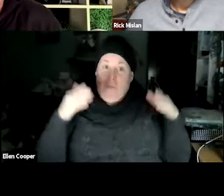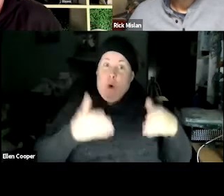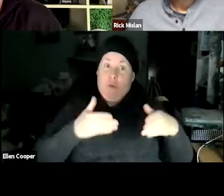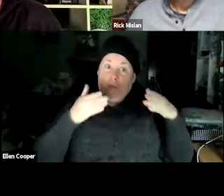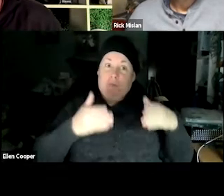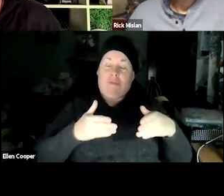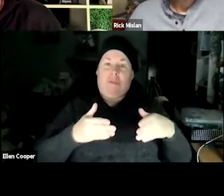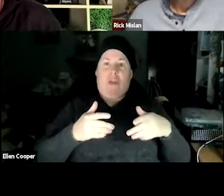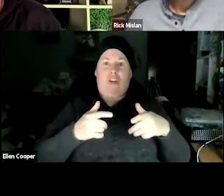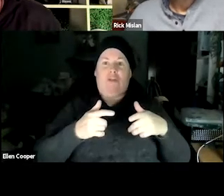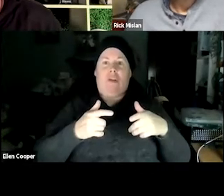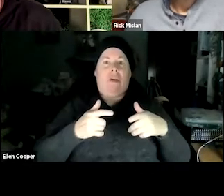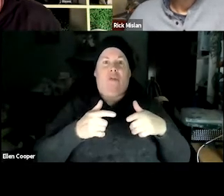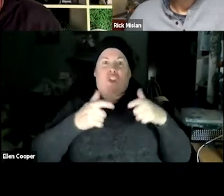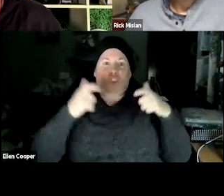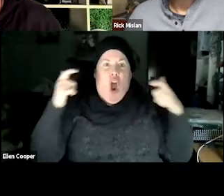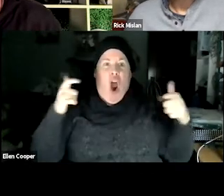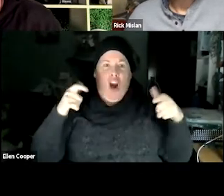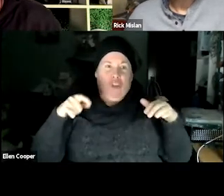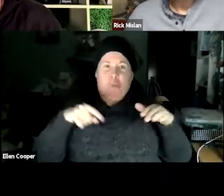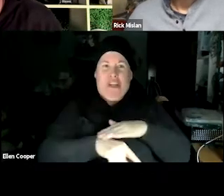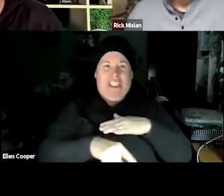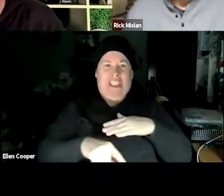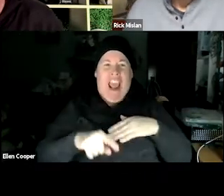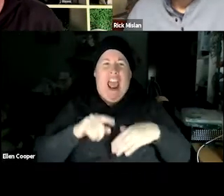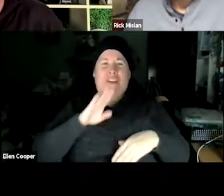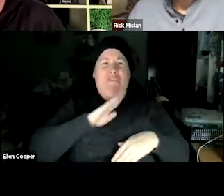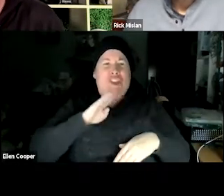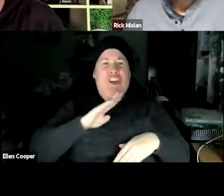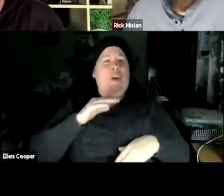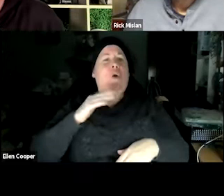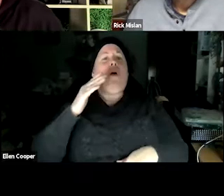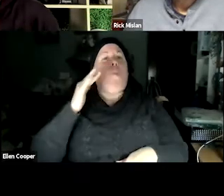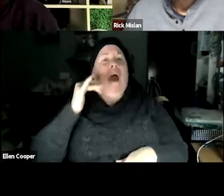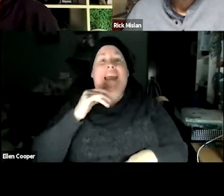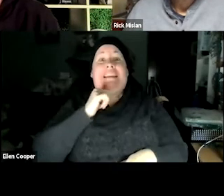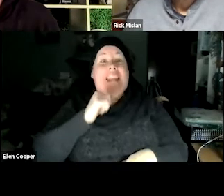you start getting really frustrated, not because of what the bad guys have done. CalebBarlow: But because the lackluster